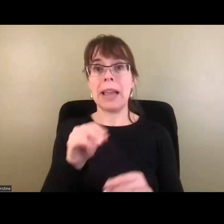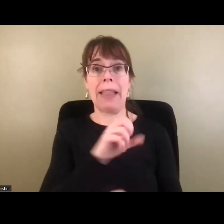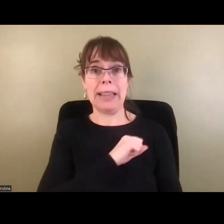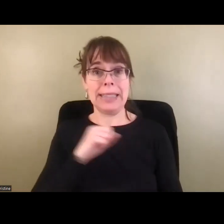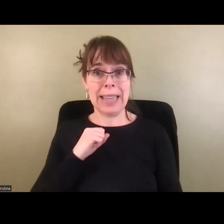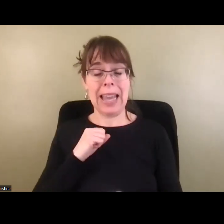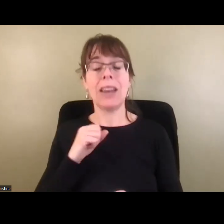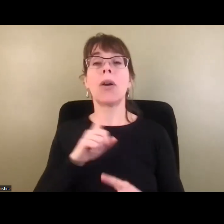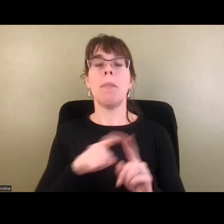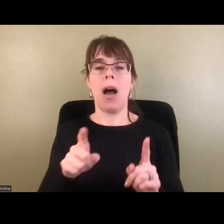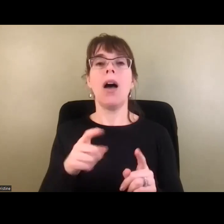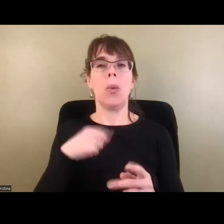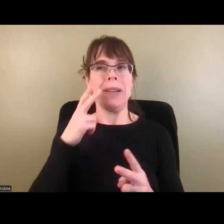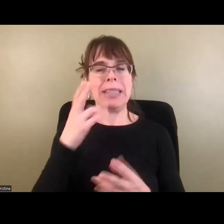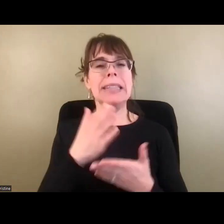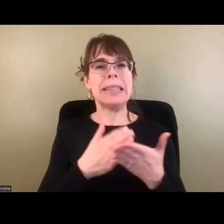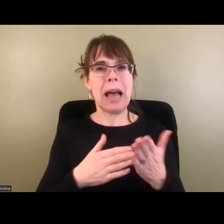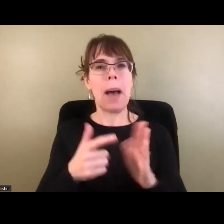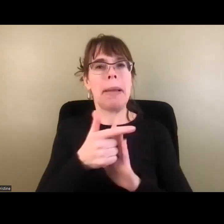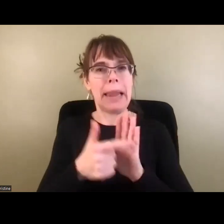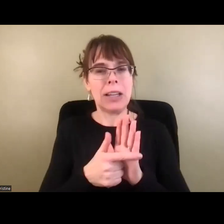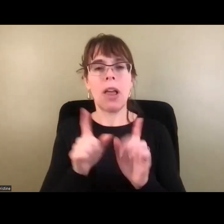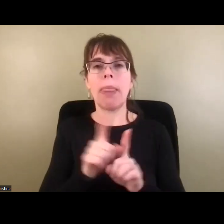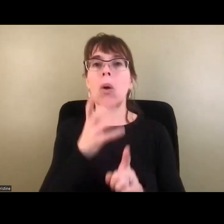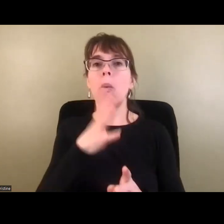And we have seen pieces of legislation, such as the Women's Health Protection Act,